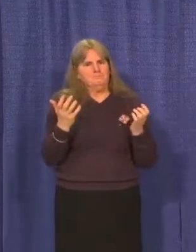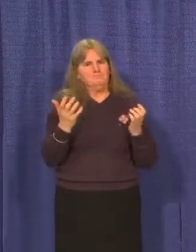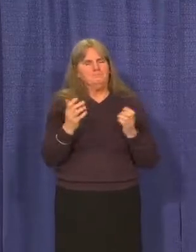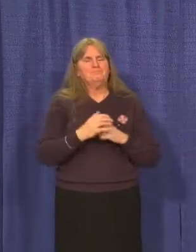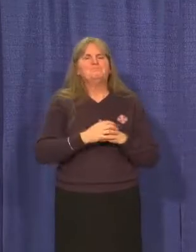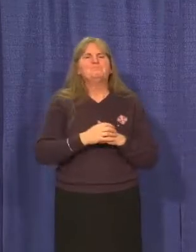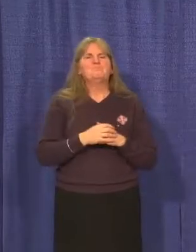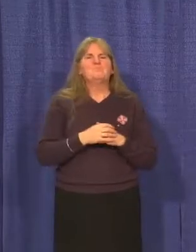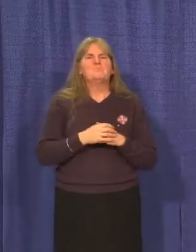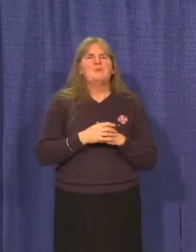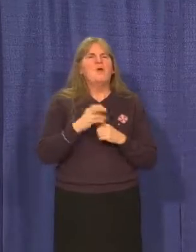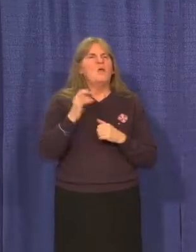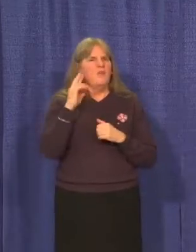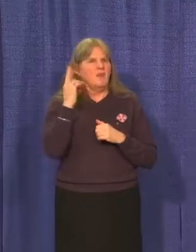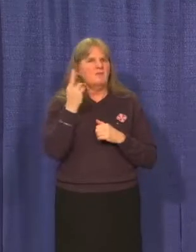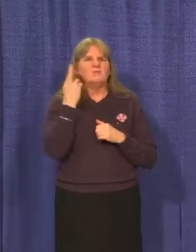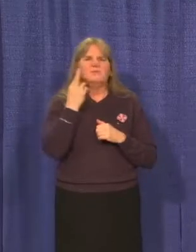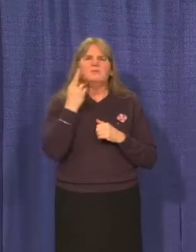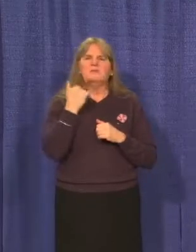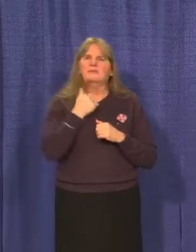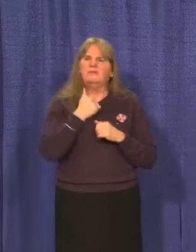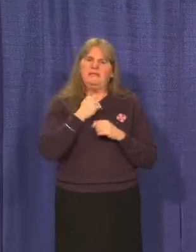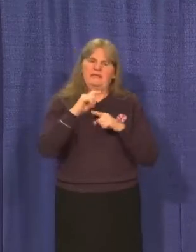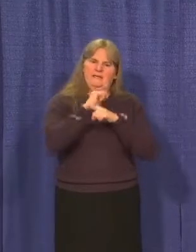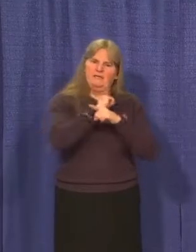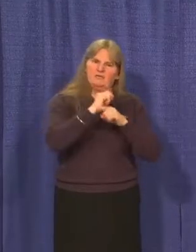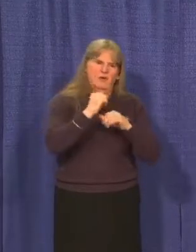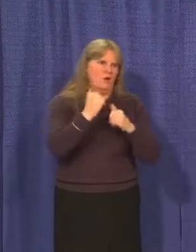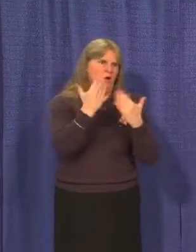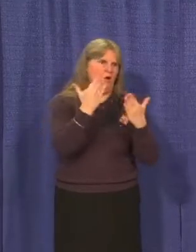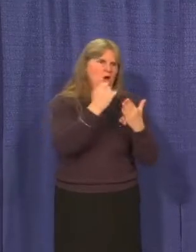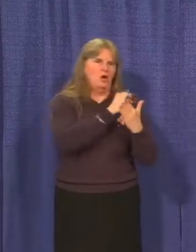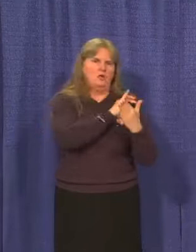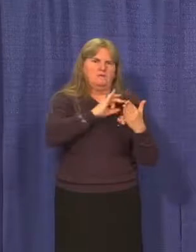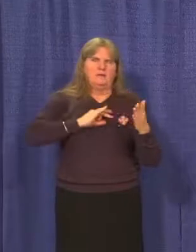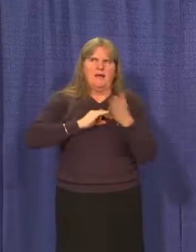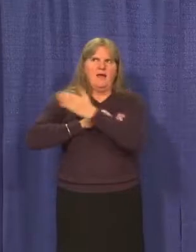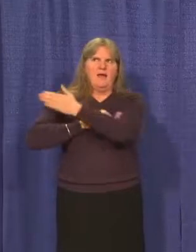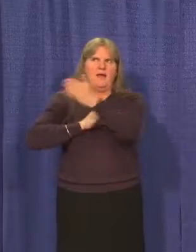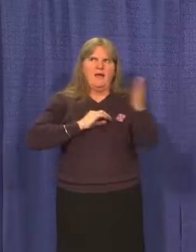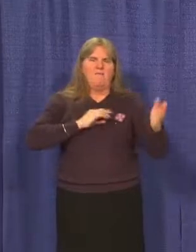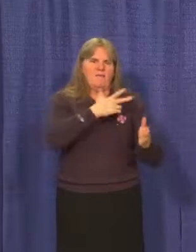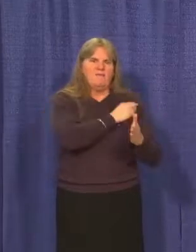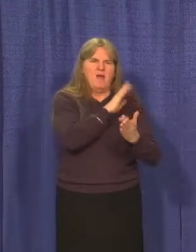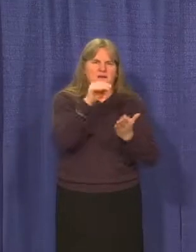that is light trained-- any immunize or is trained both to recognize and to treat an